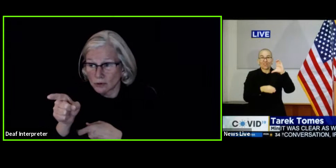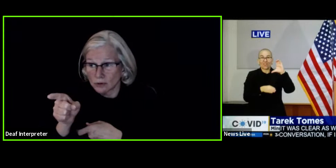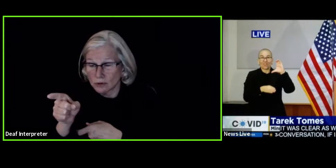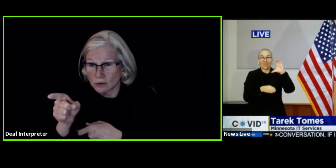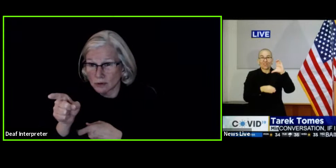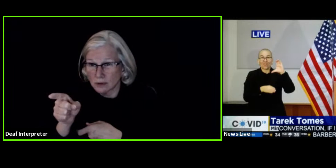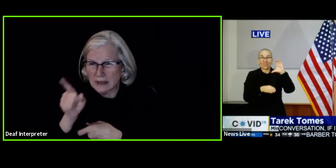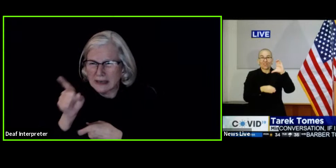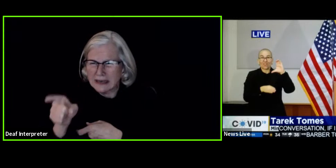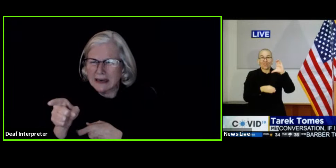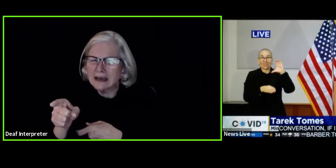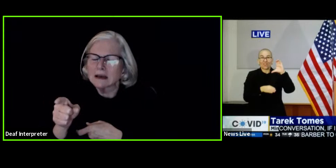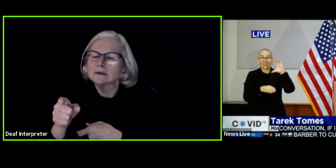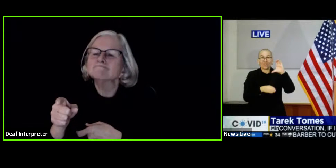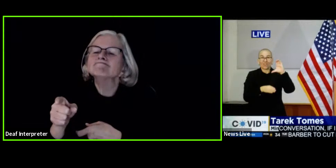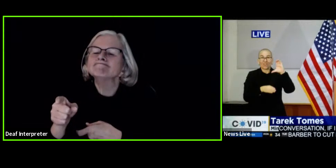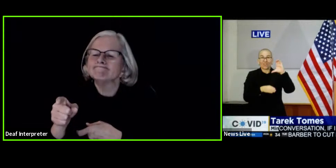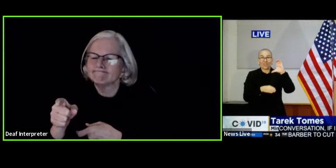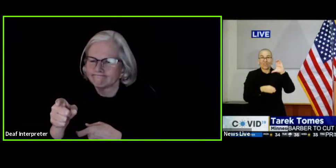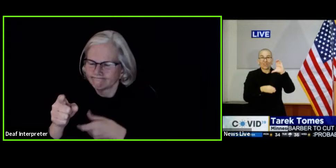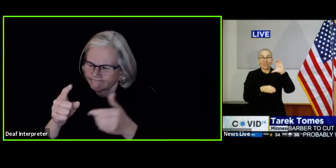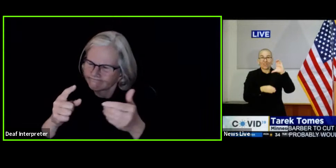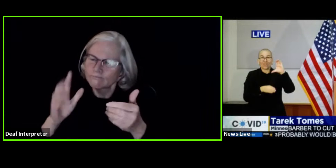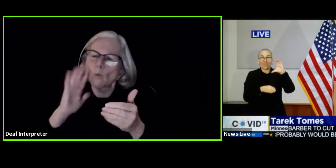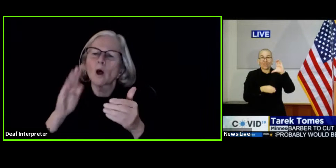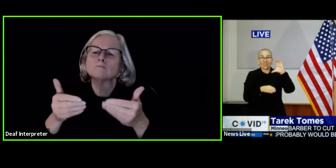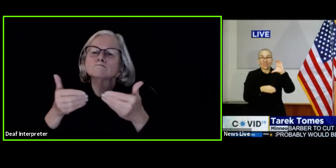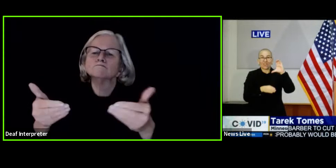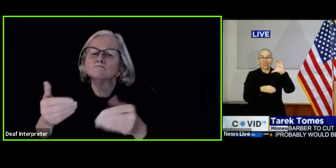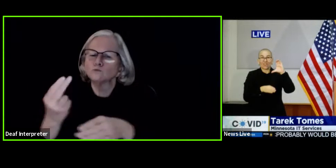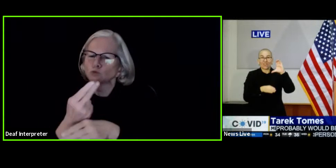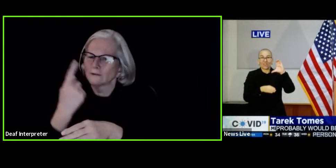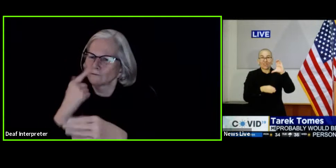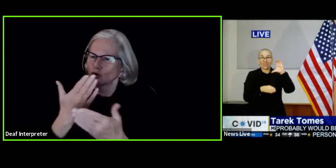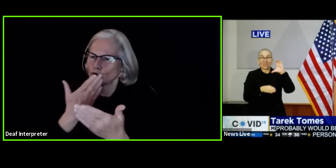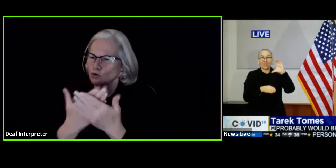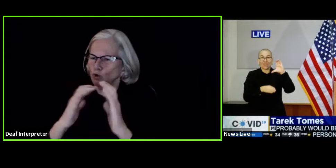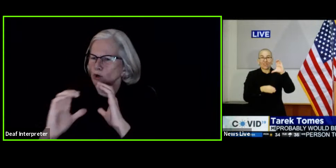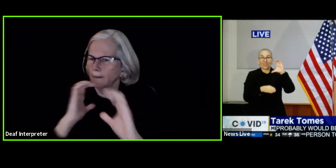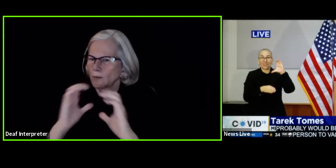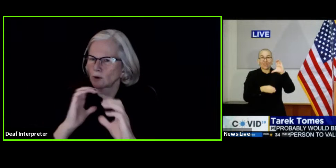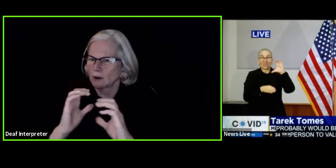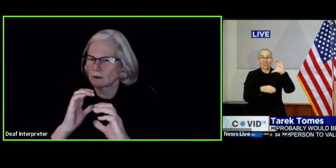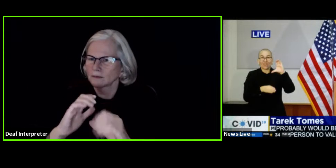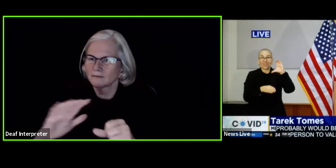VALIDATE. IT IS THAT COMMUNITY COLLABORATION THAT WILL BE ESSENTIAL FOR THIS.